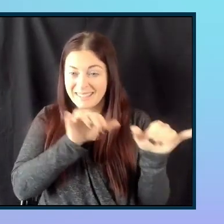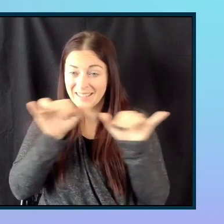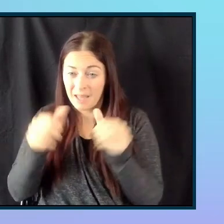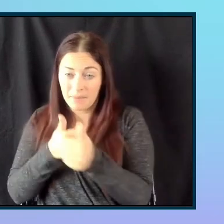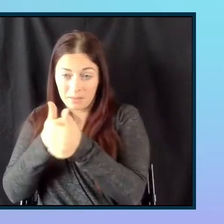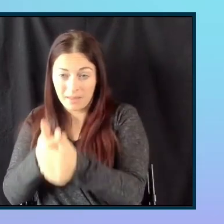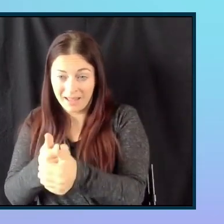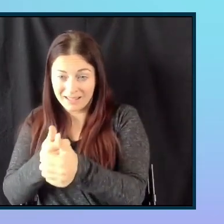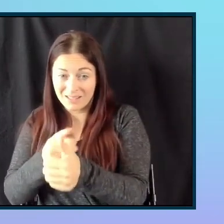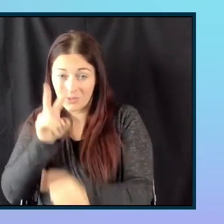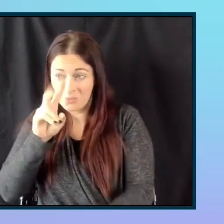We don' know yet.